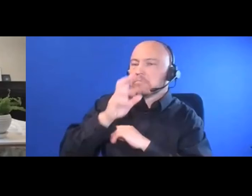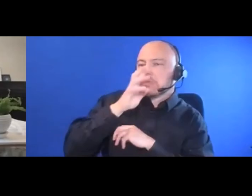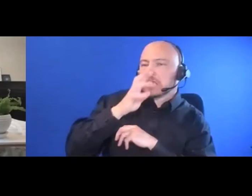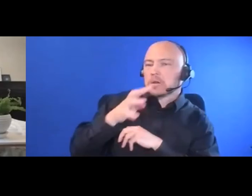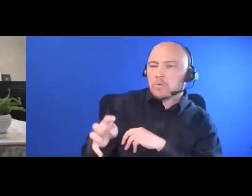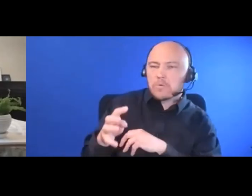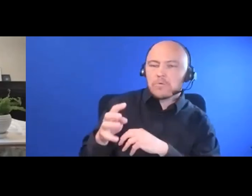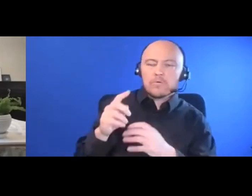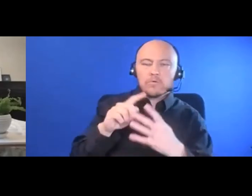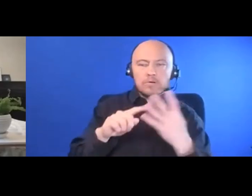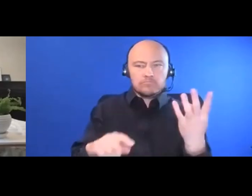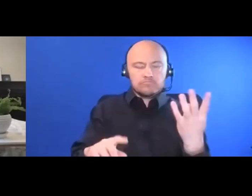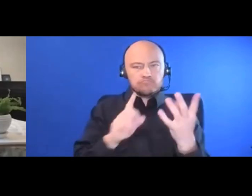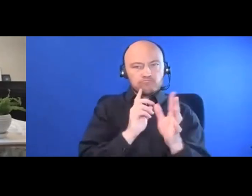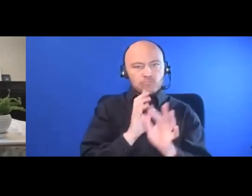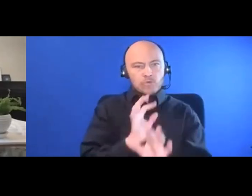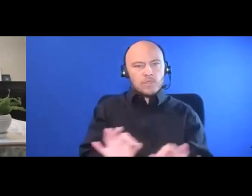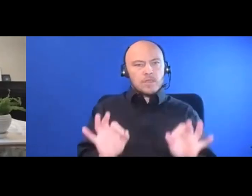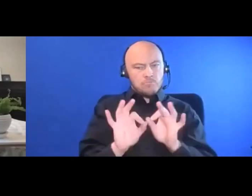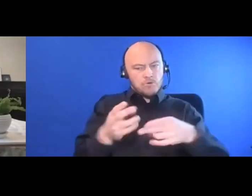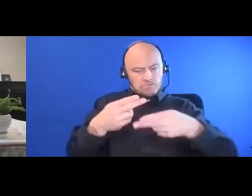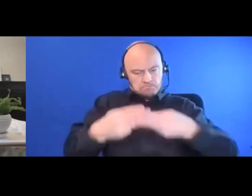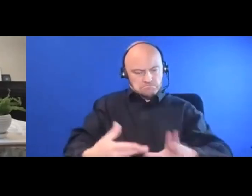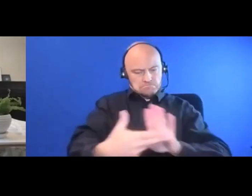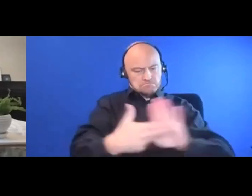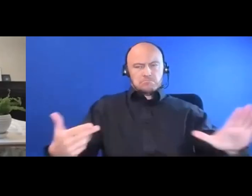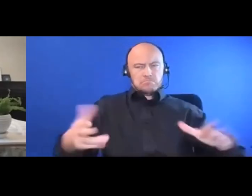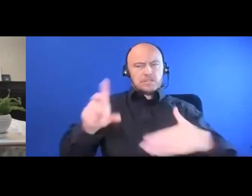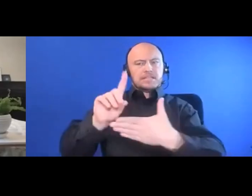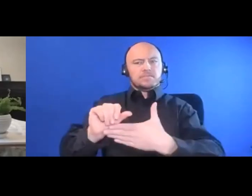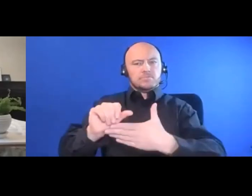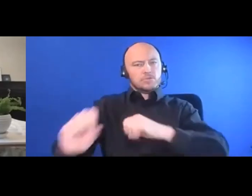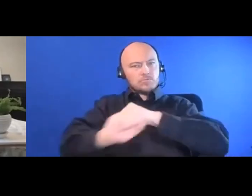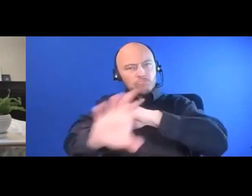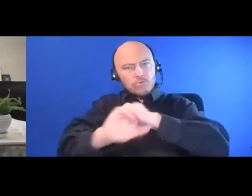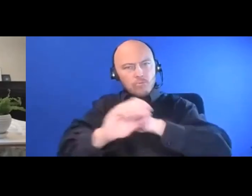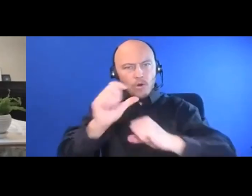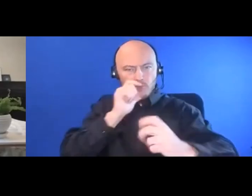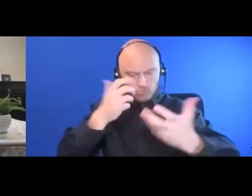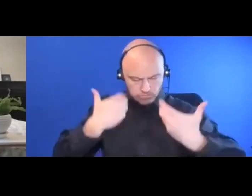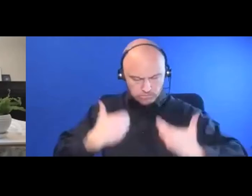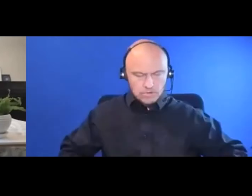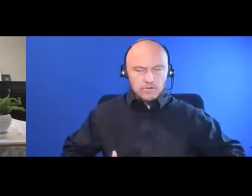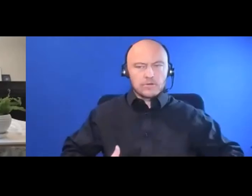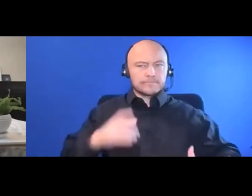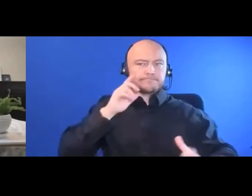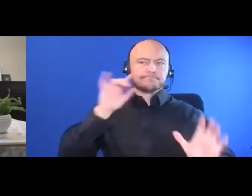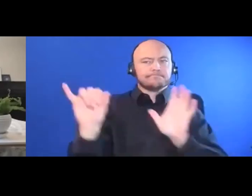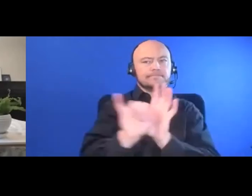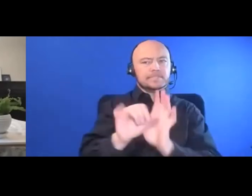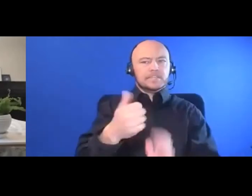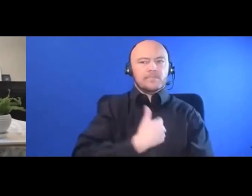and it's essential to name disability and to promote our existence and identity as well as to denounce ableism.